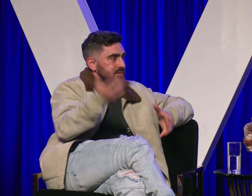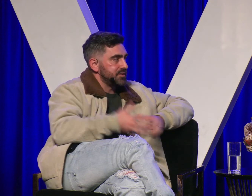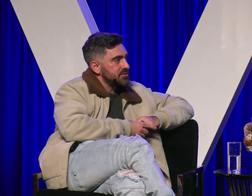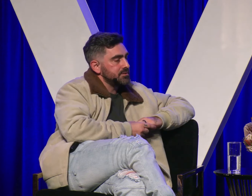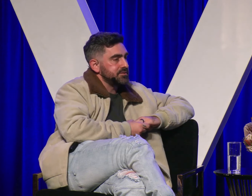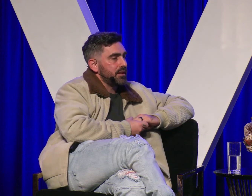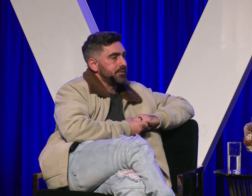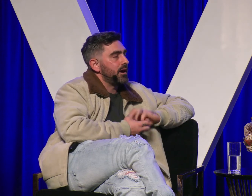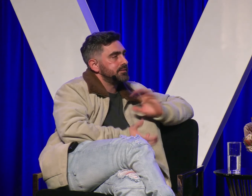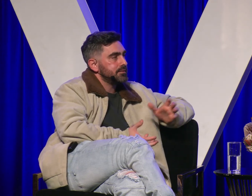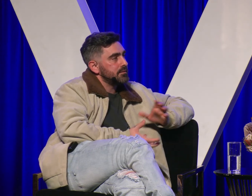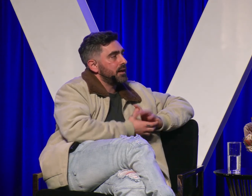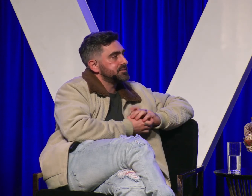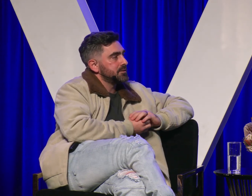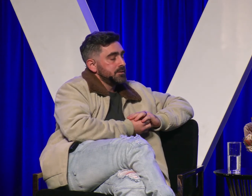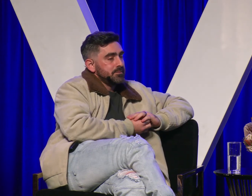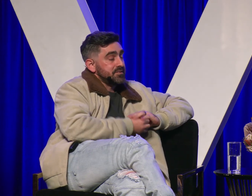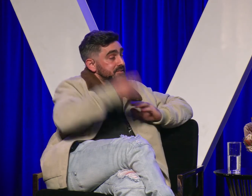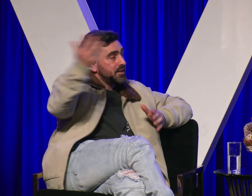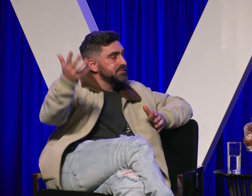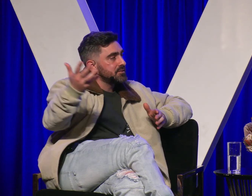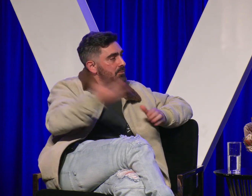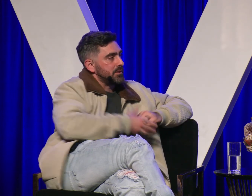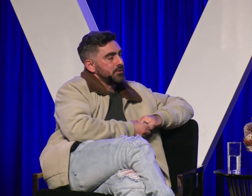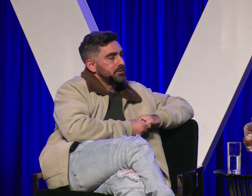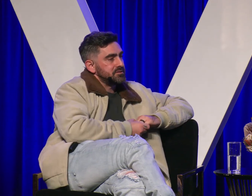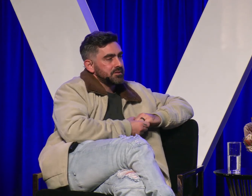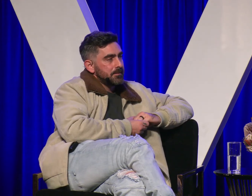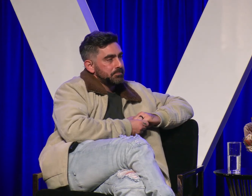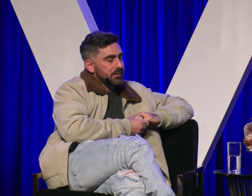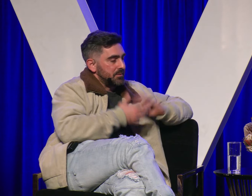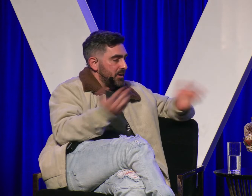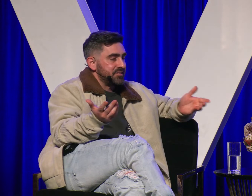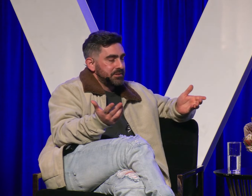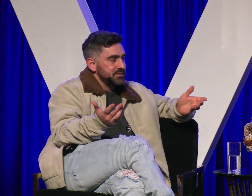and the idea that's success because in my experience,